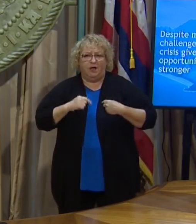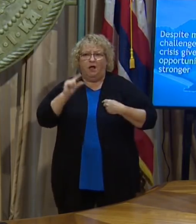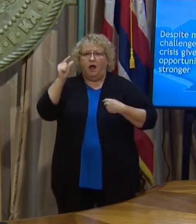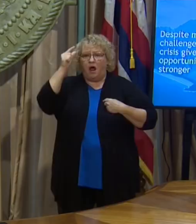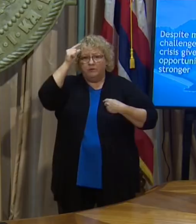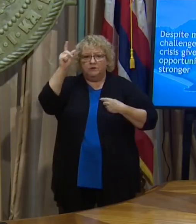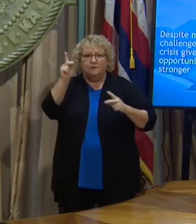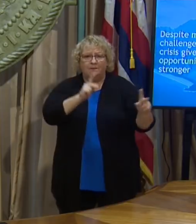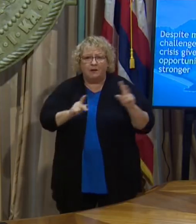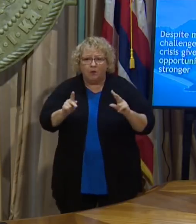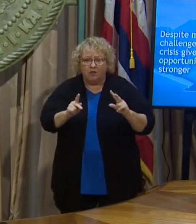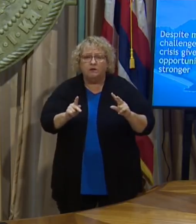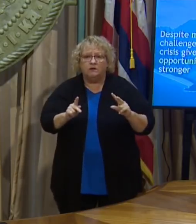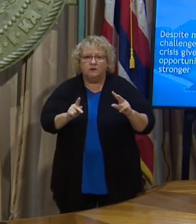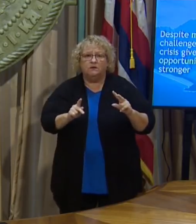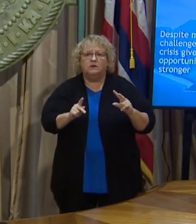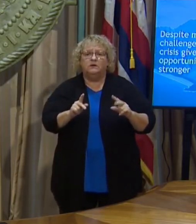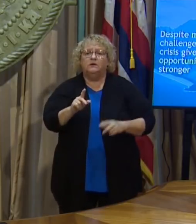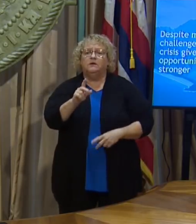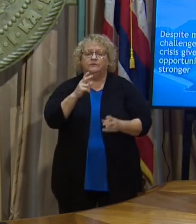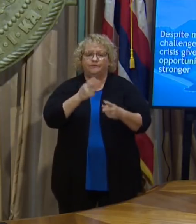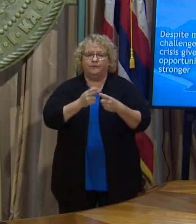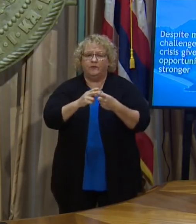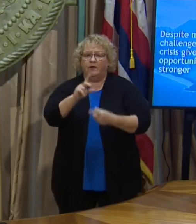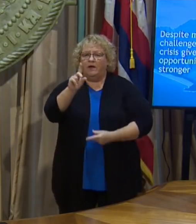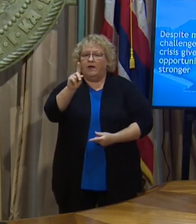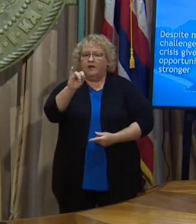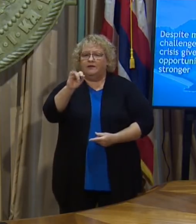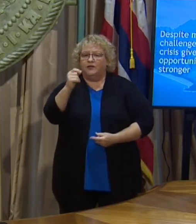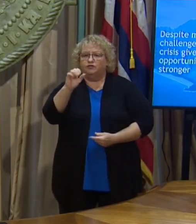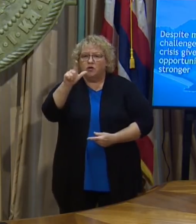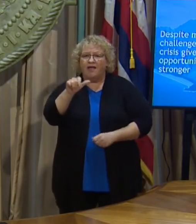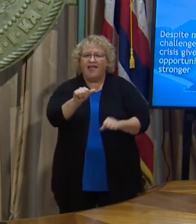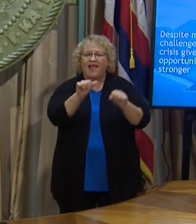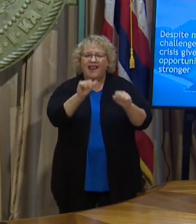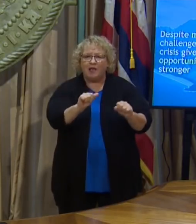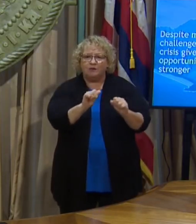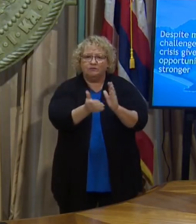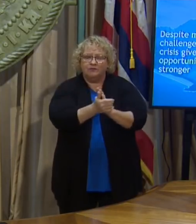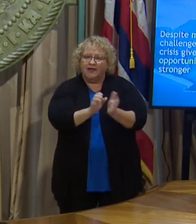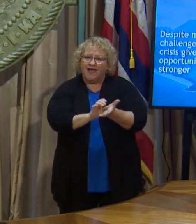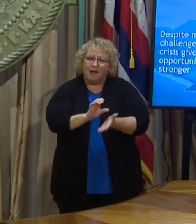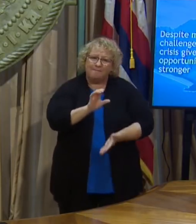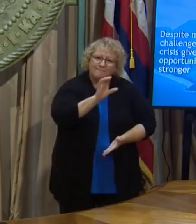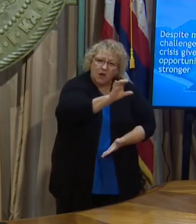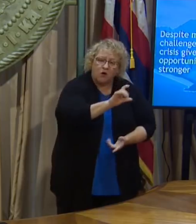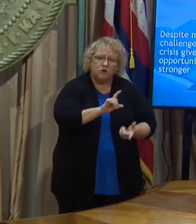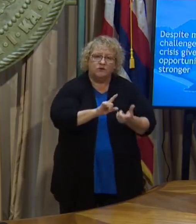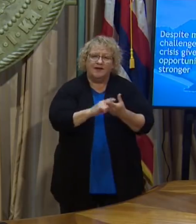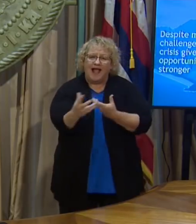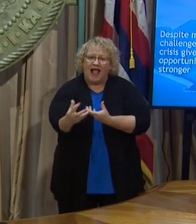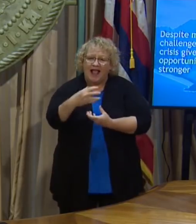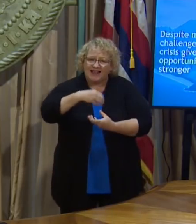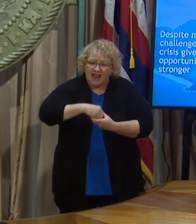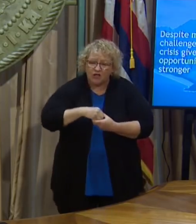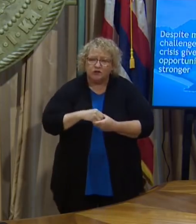UNIQUE OPPORTUNITY TO TRANSF ORM AND CHALLENGE ALL OF US.